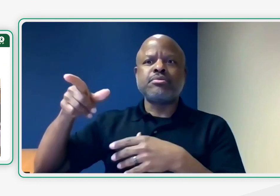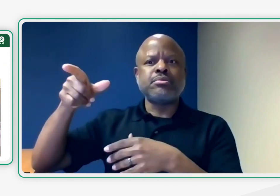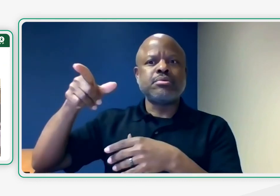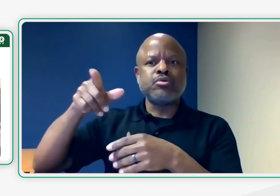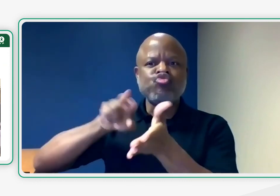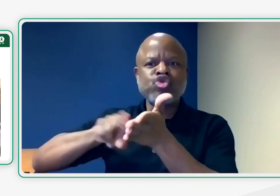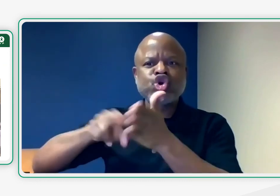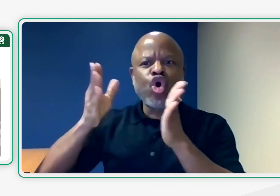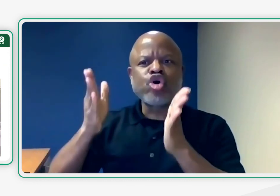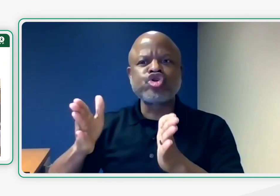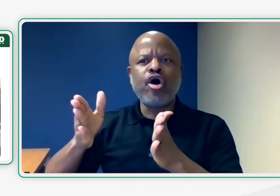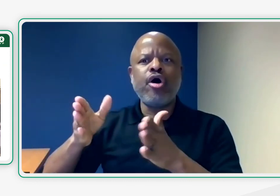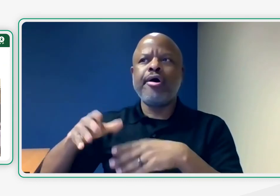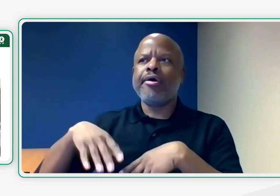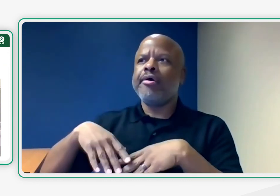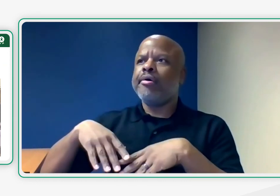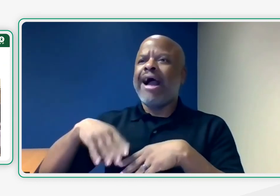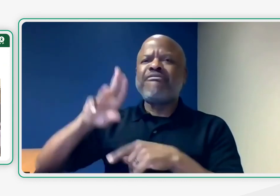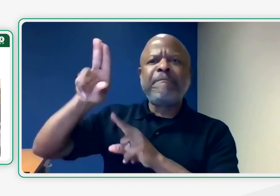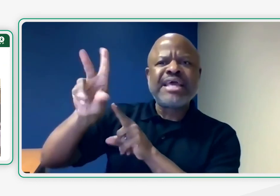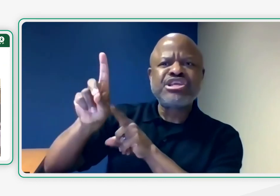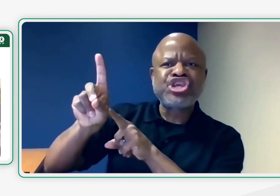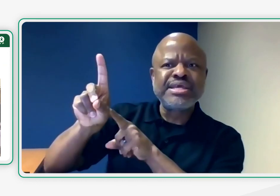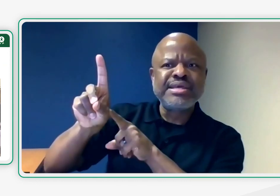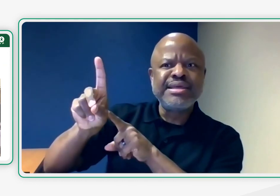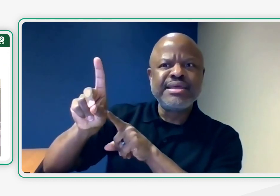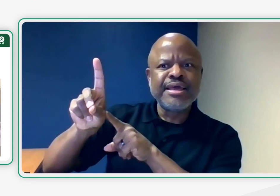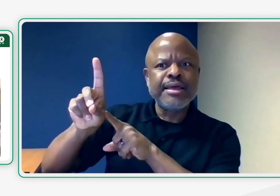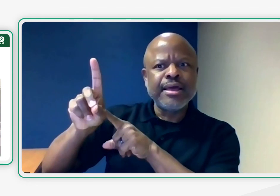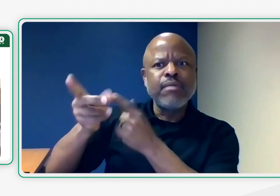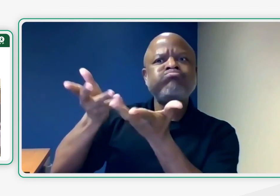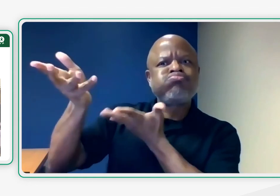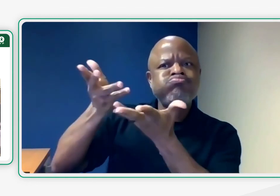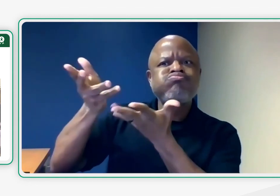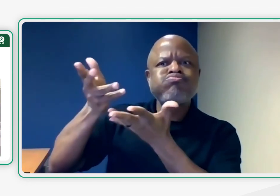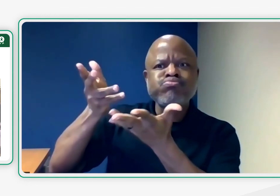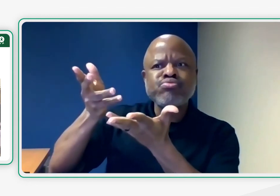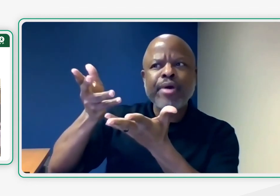And the person I met worked at a different university. She was a researcher and had a PhD.